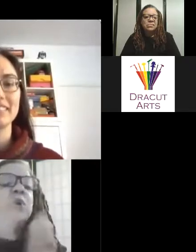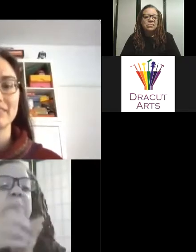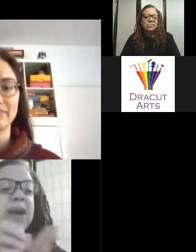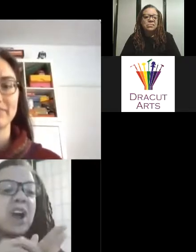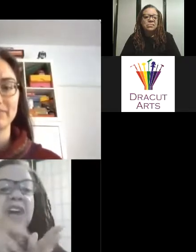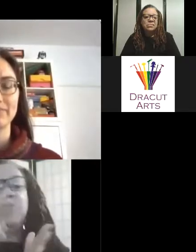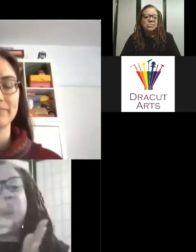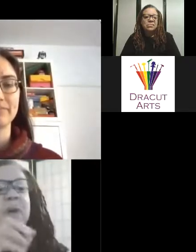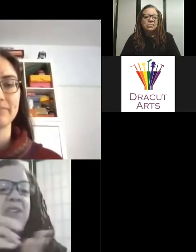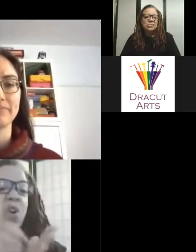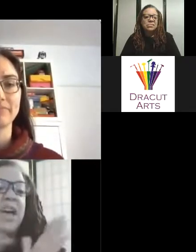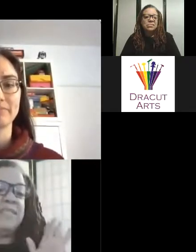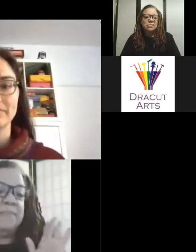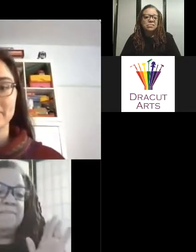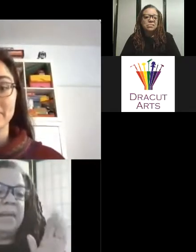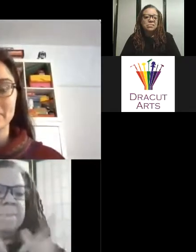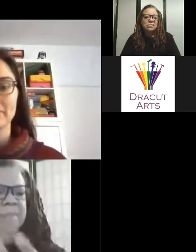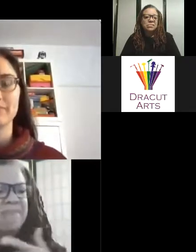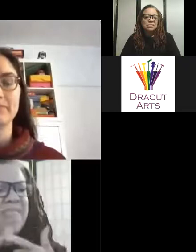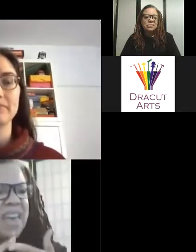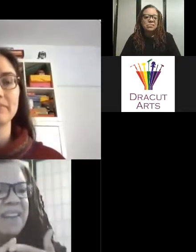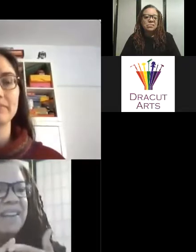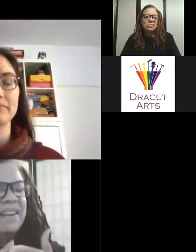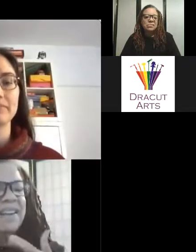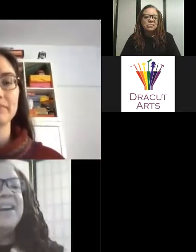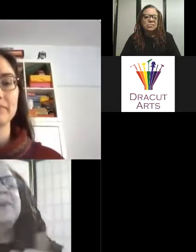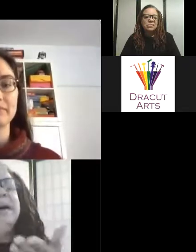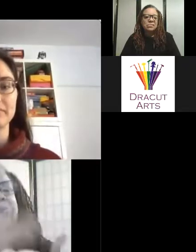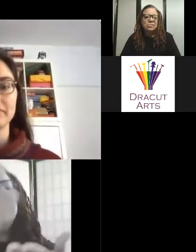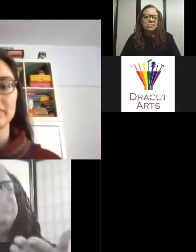Um, and then I did skim through, and I thought: You know, this is